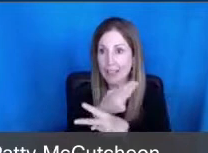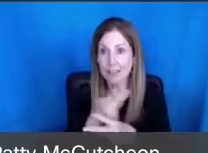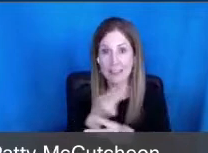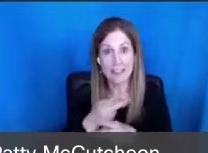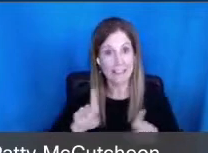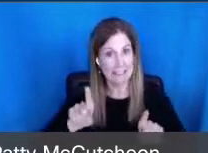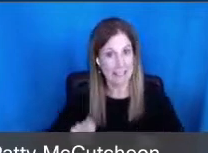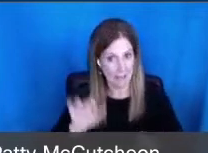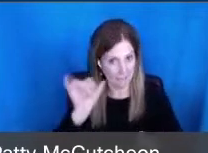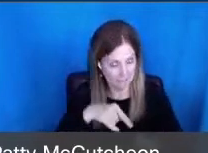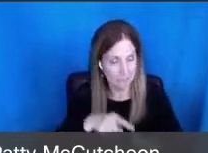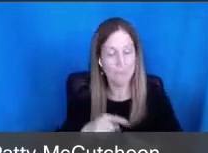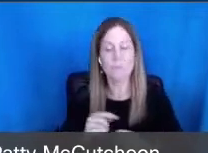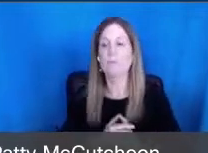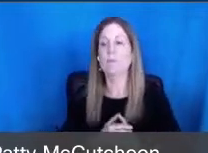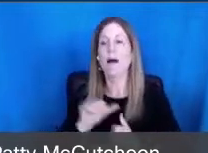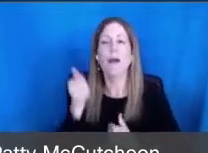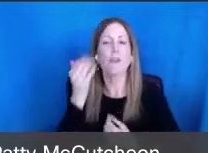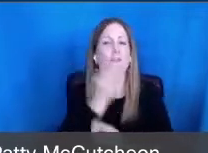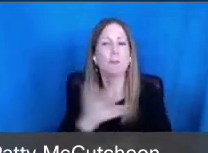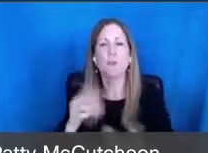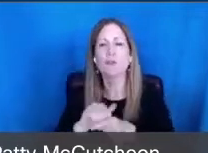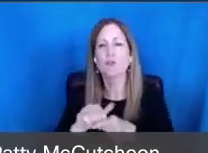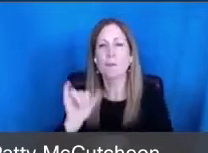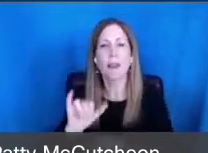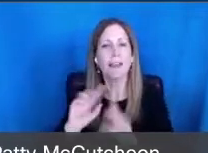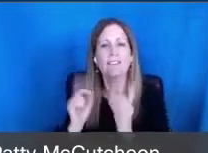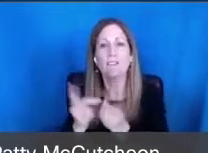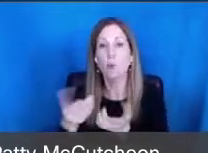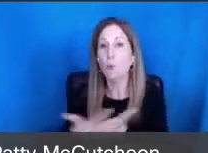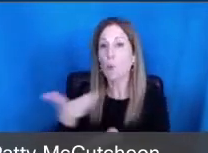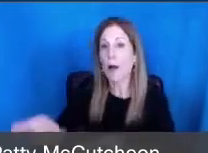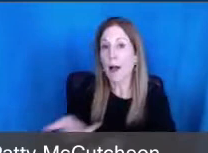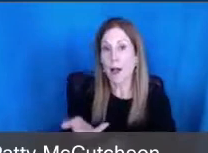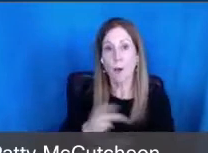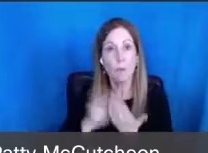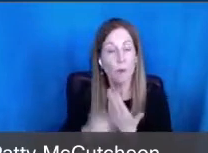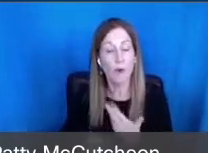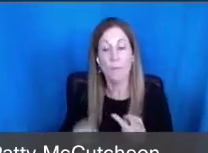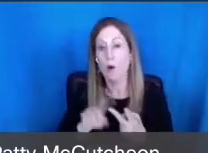Others are informational trainings that are part of our division new hire programs, or power of attorney training for employees.